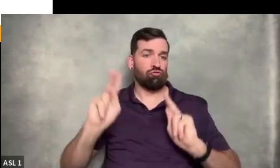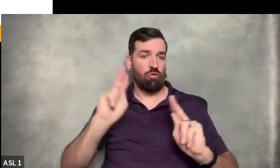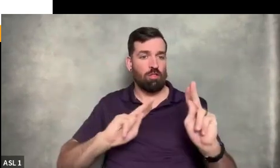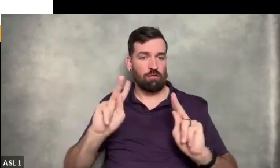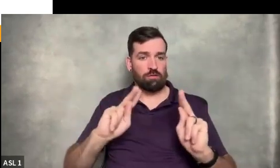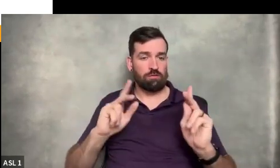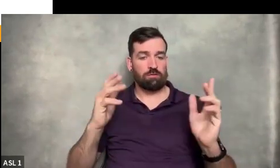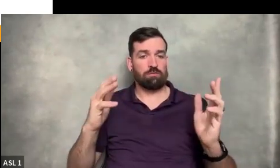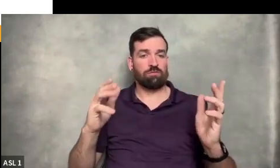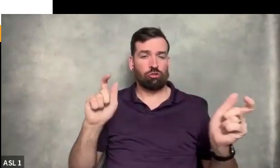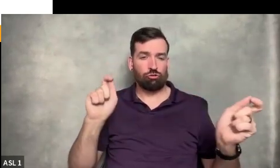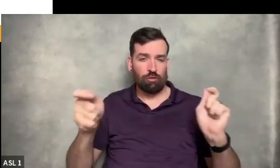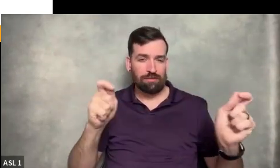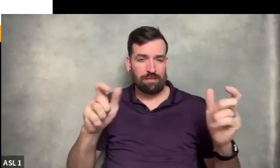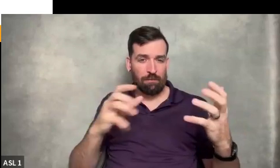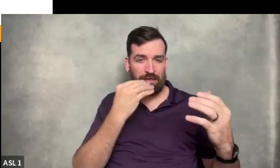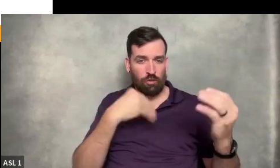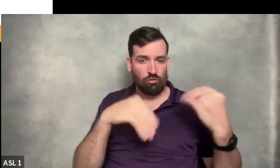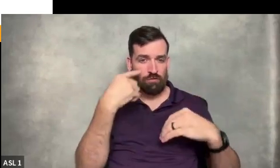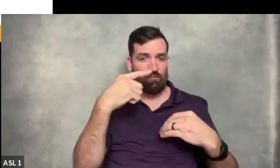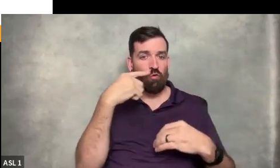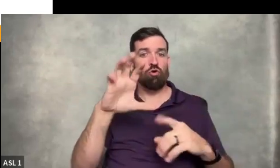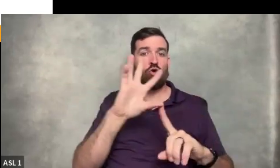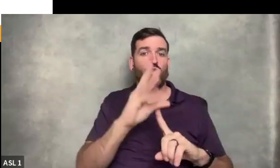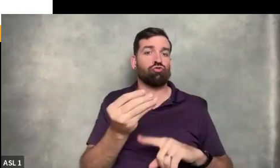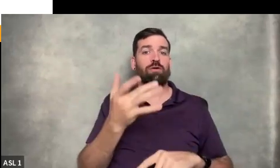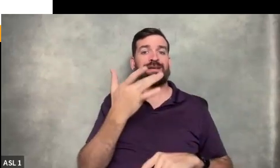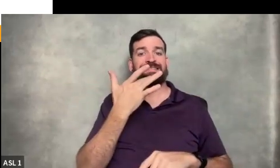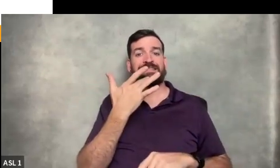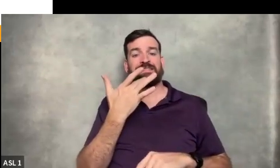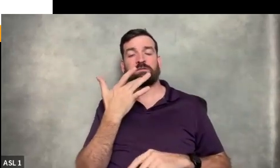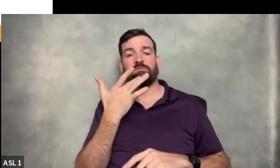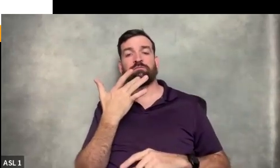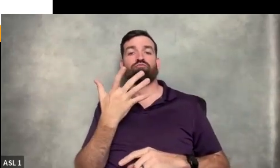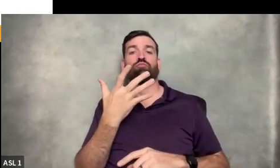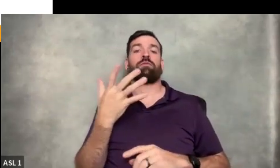adjusting meals for cultural considerations and preferences; providing medically tailored meals